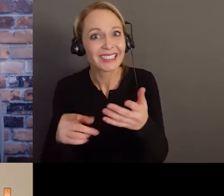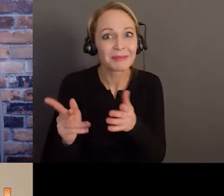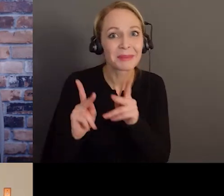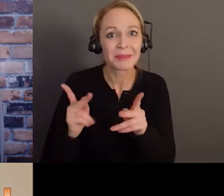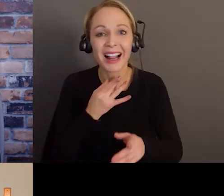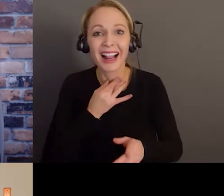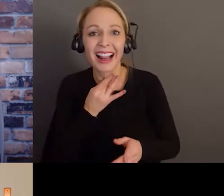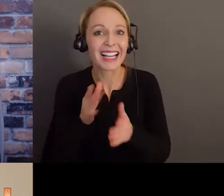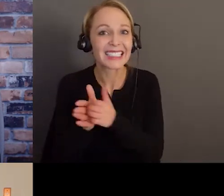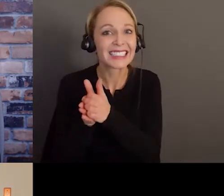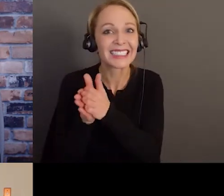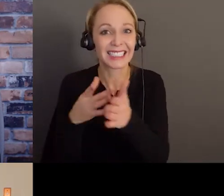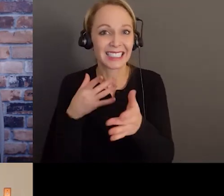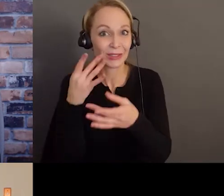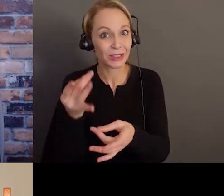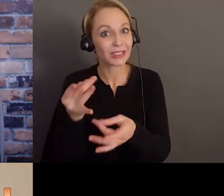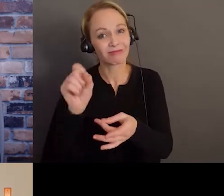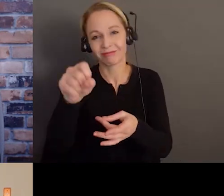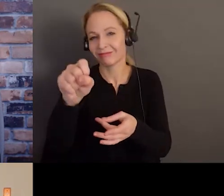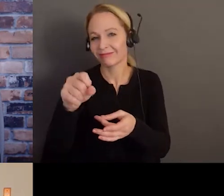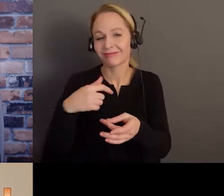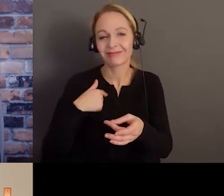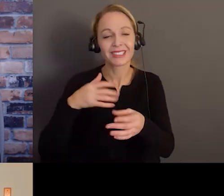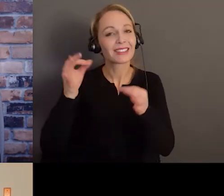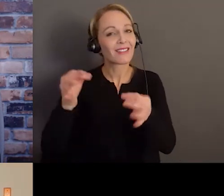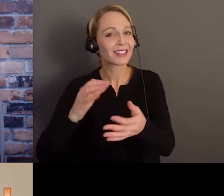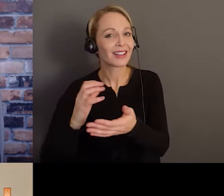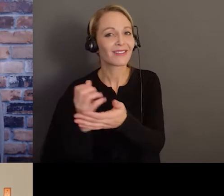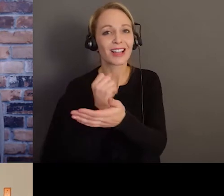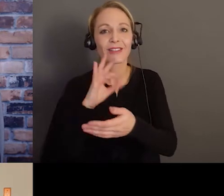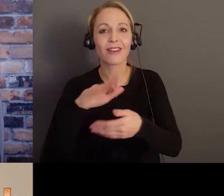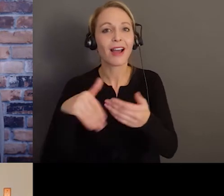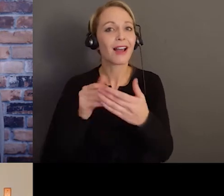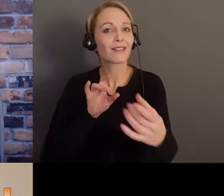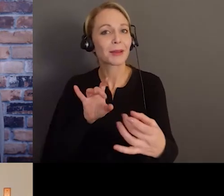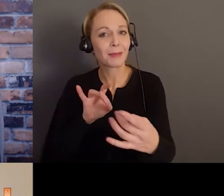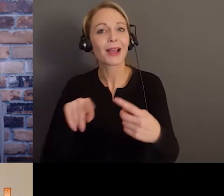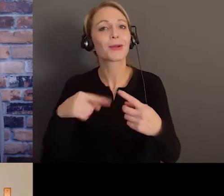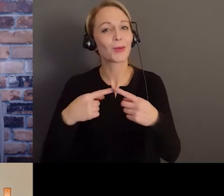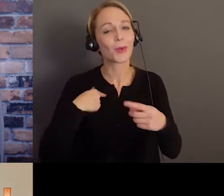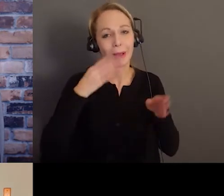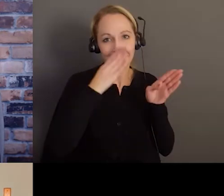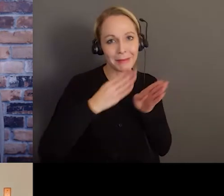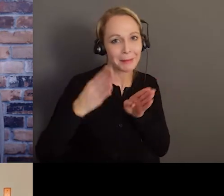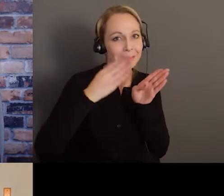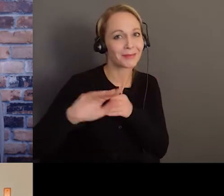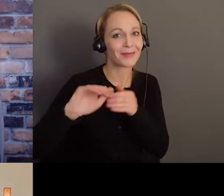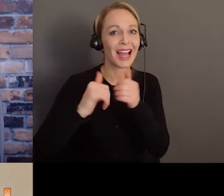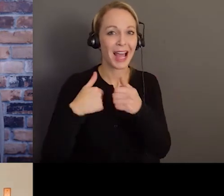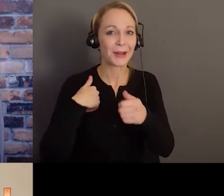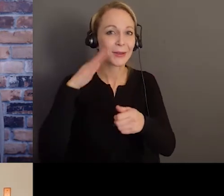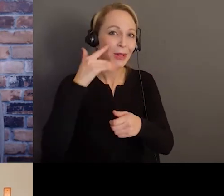AND WE CAN TAKE ADVANTAGE OF ALL OF THE FEEDBACK AS WE MAP OUT HOW WE GO FROM HERE.